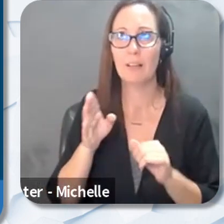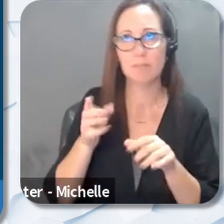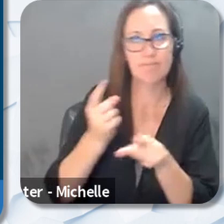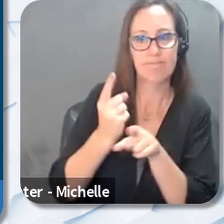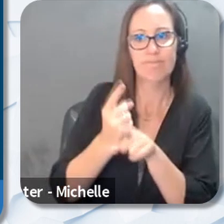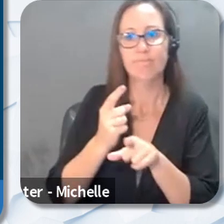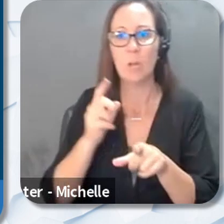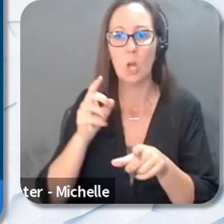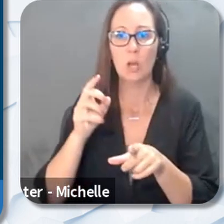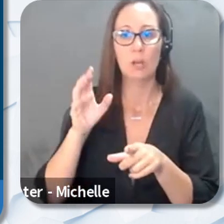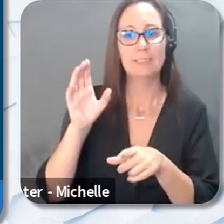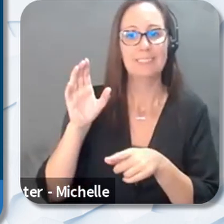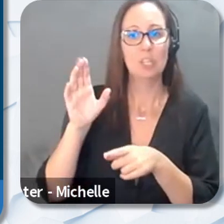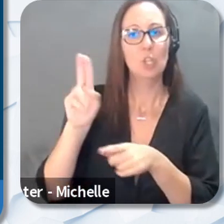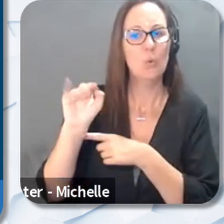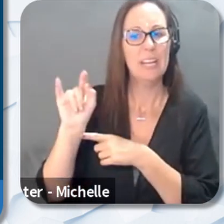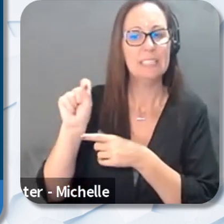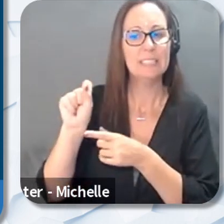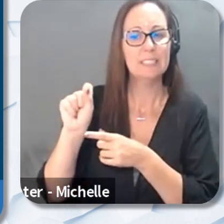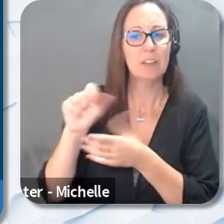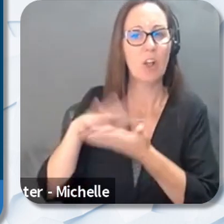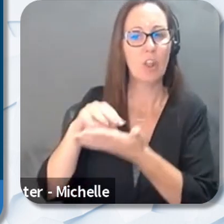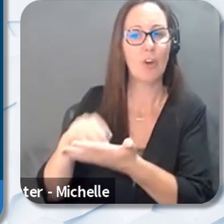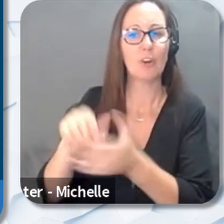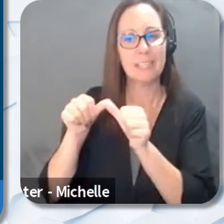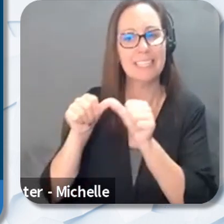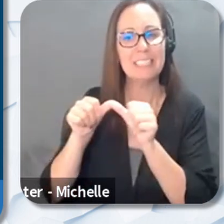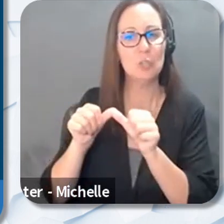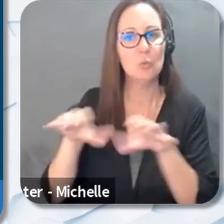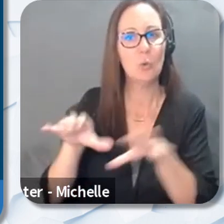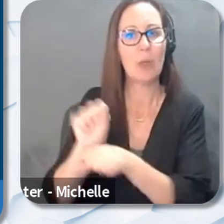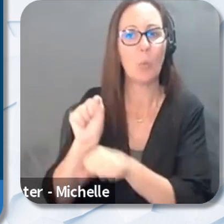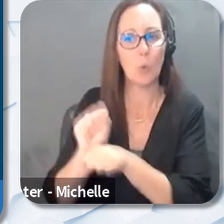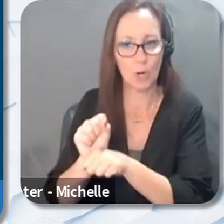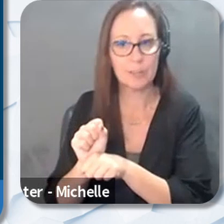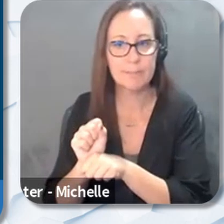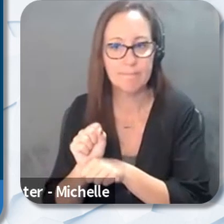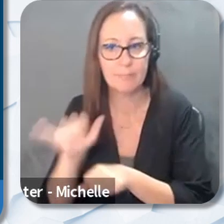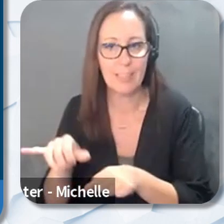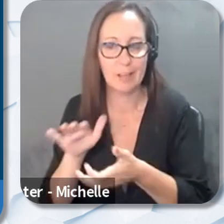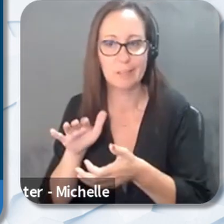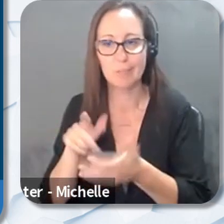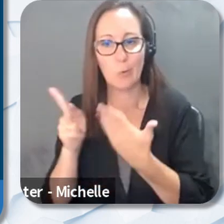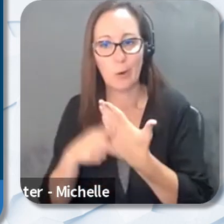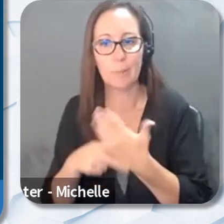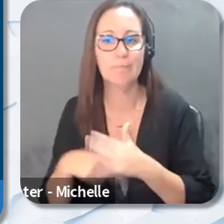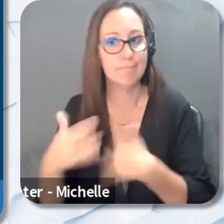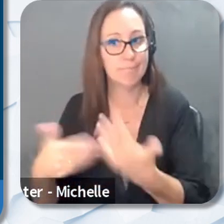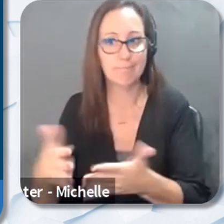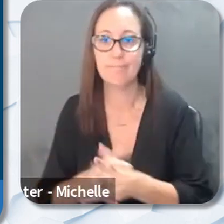units that they need, so that they can continue doing their wonderful work. Sheila Self: Right.